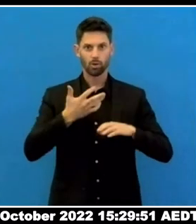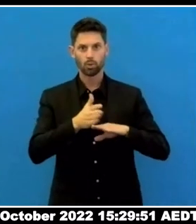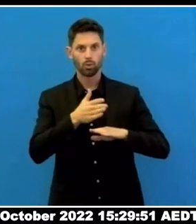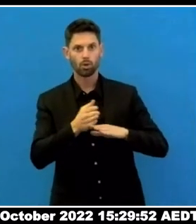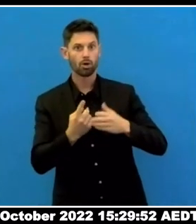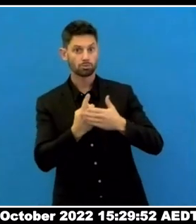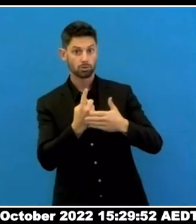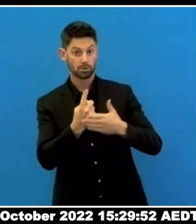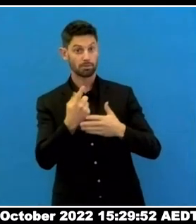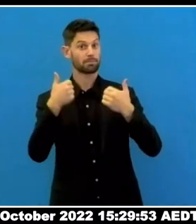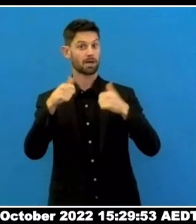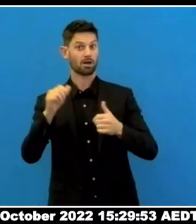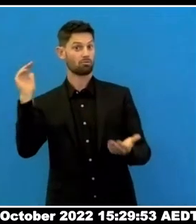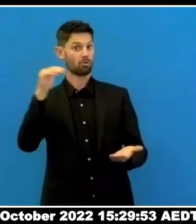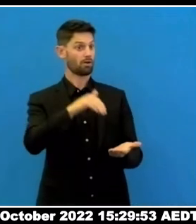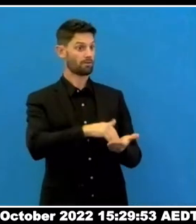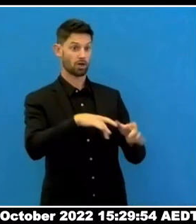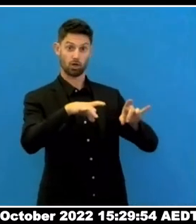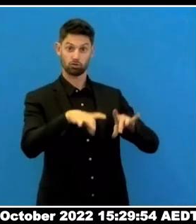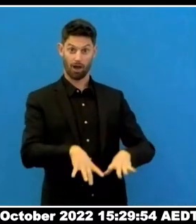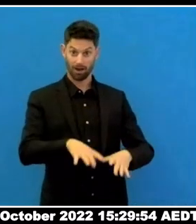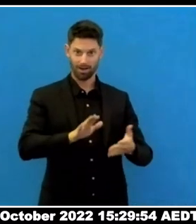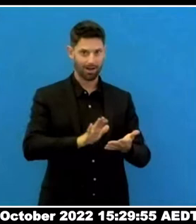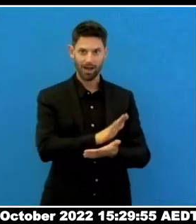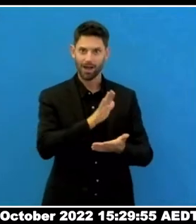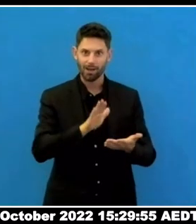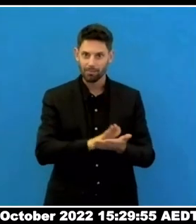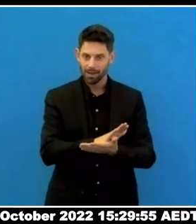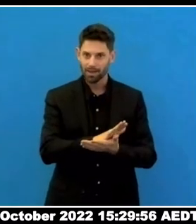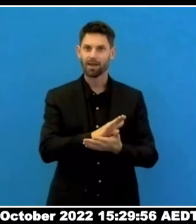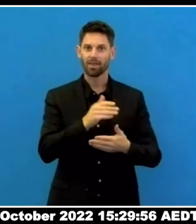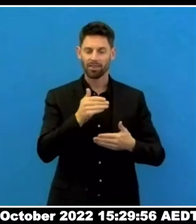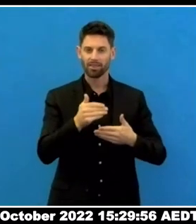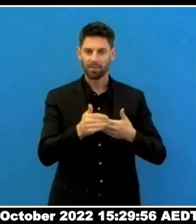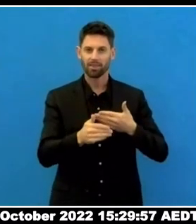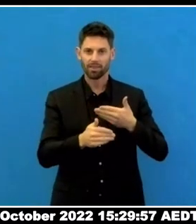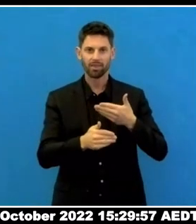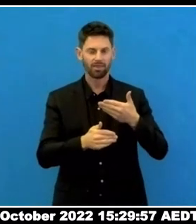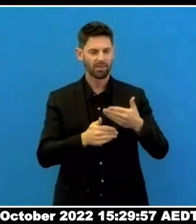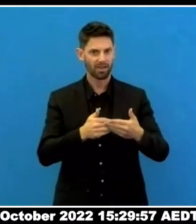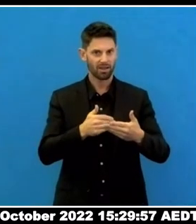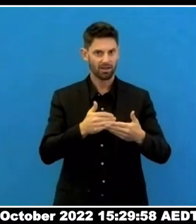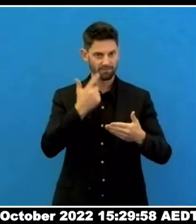And when they come here they are very happy. And then after a few times when they see the barriers,